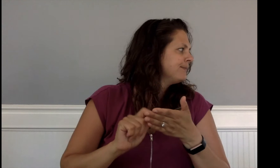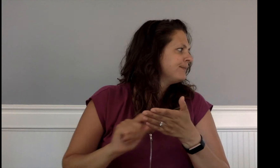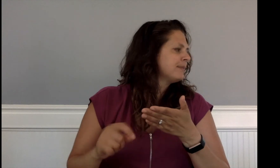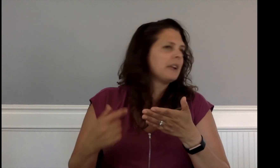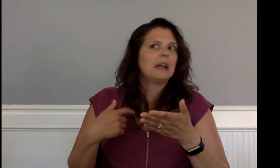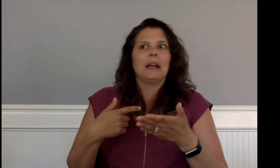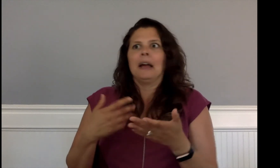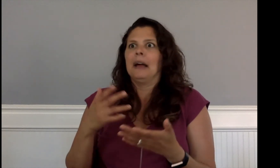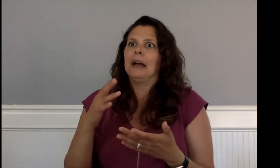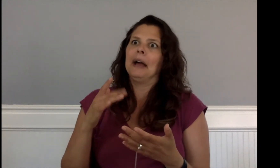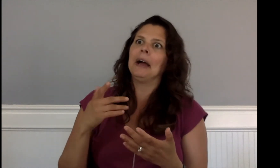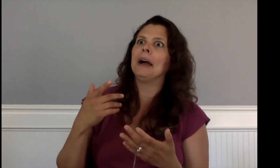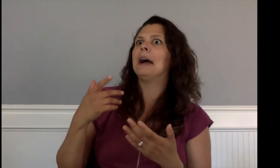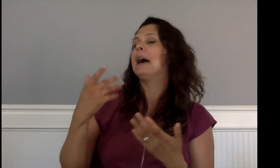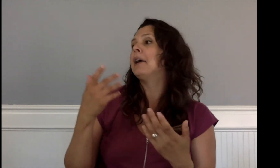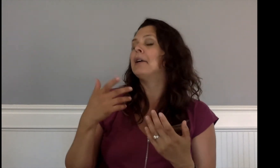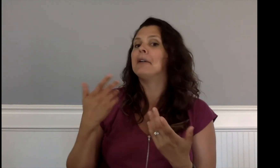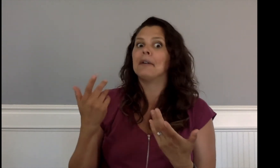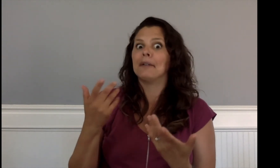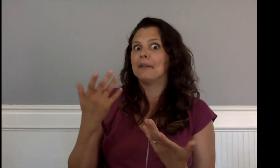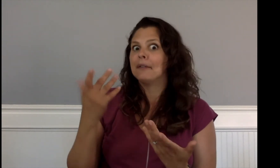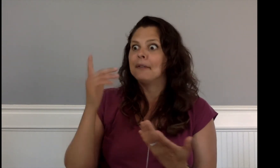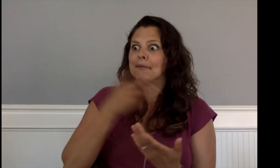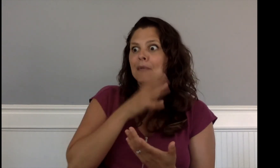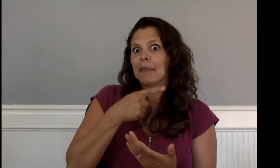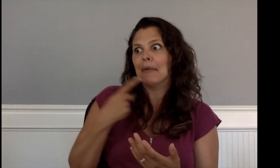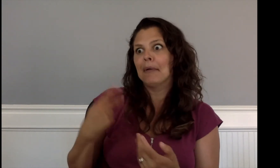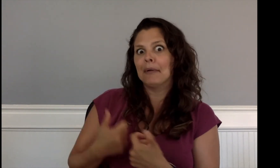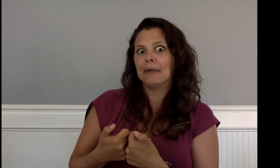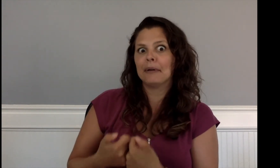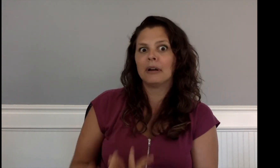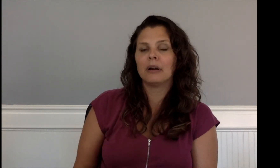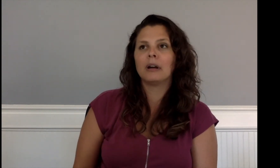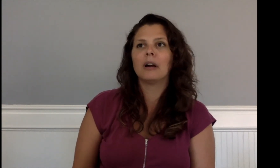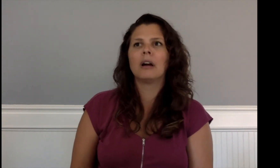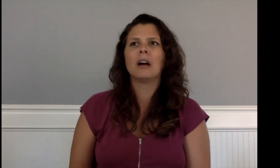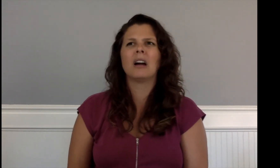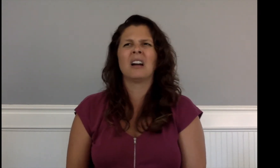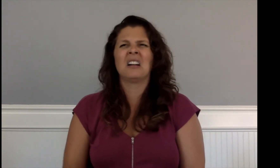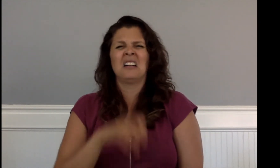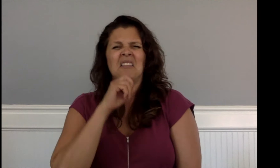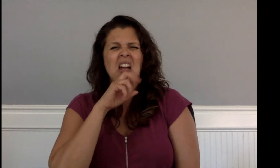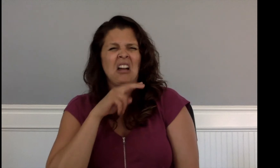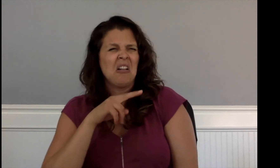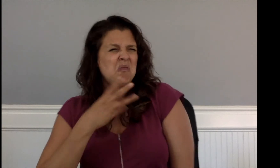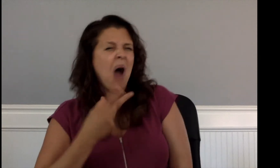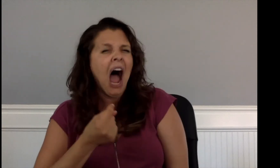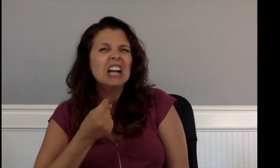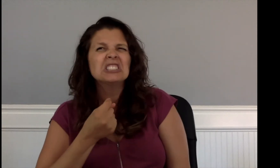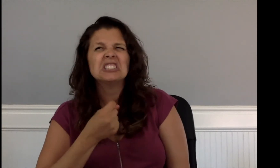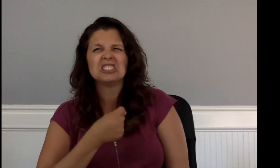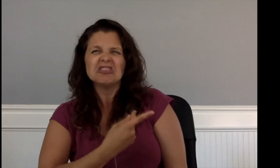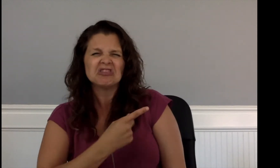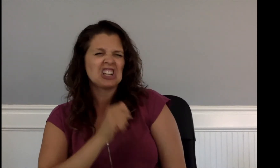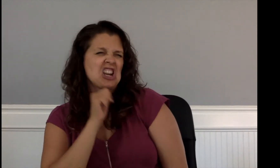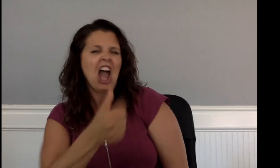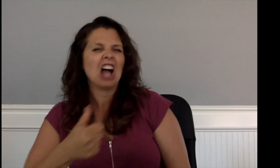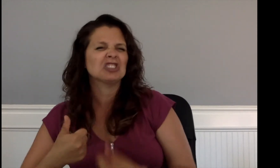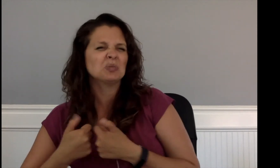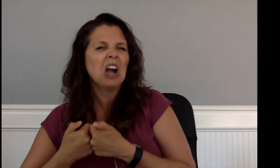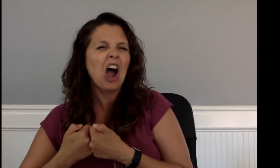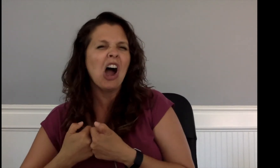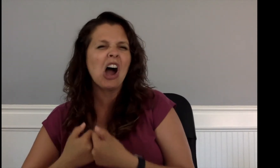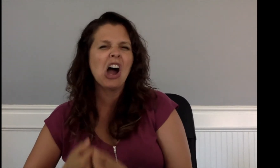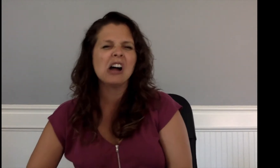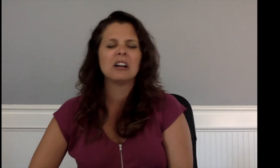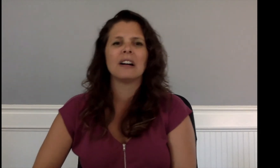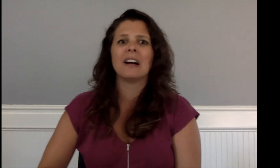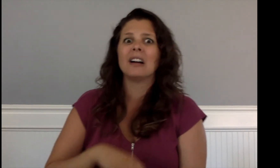"WHAT?" Frog stared at Charlie. "WE ARE NOT SWEETHEARTS!!!"